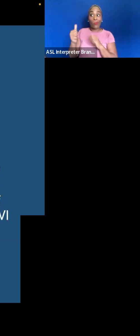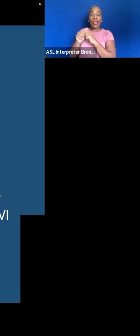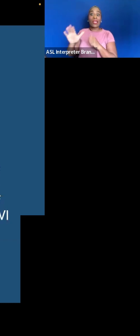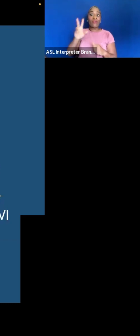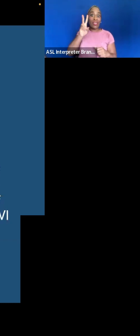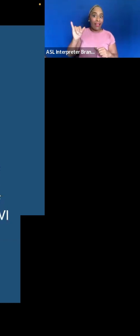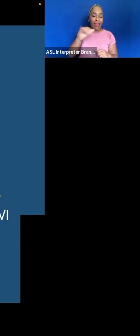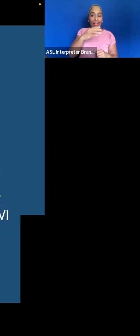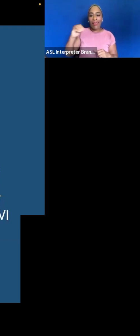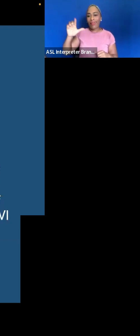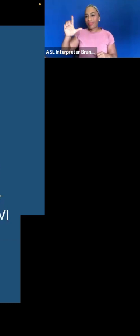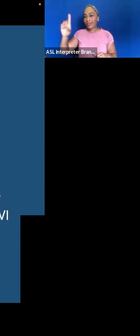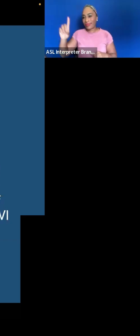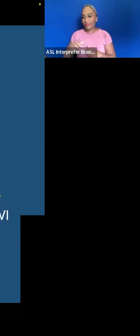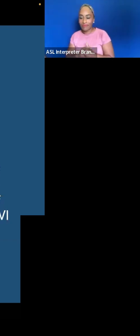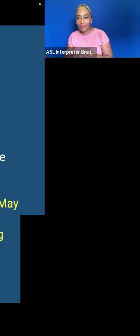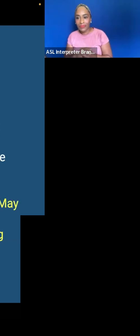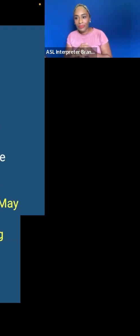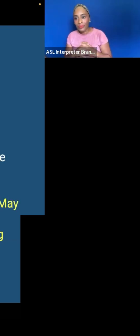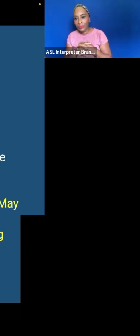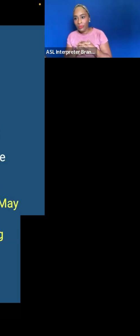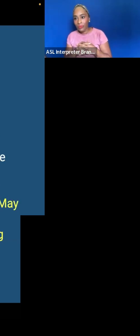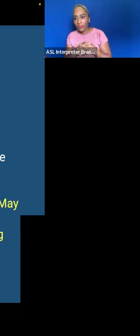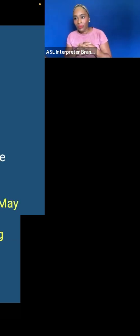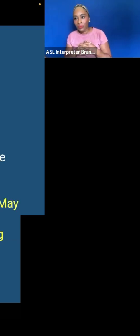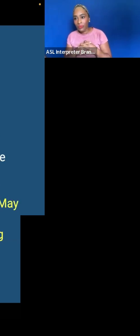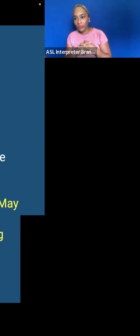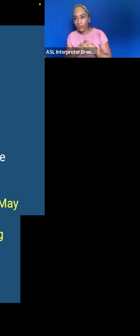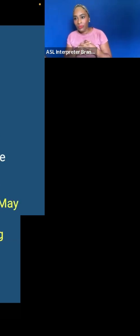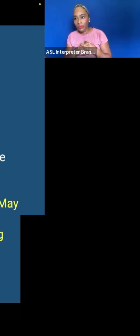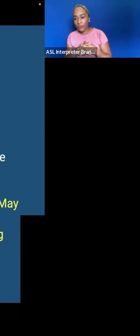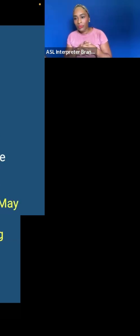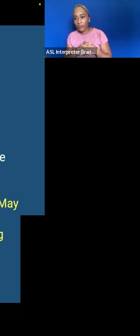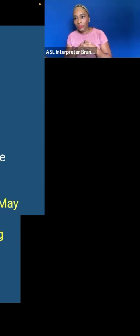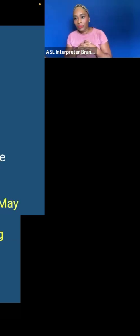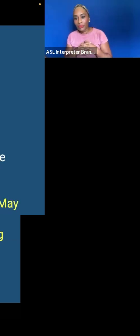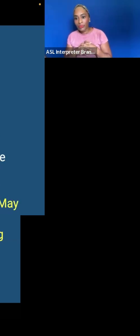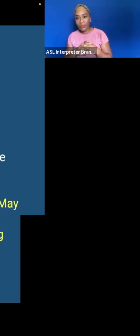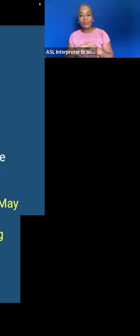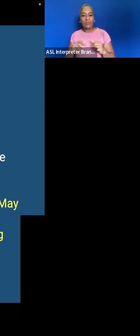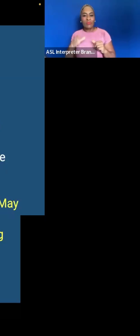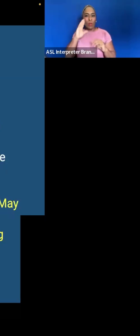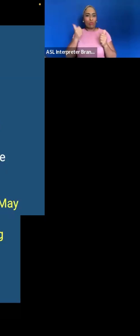All right, the next slide. And I'll try to move a little bit quickly through this, but